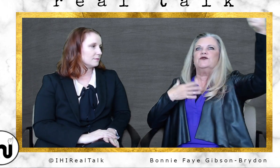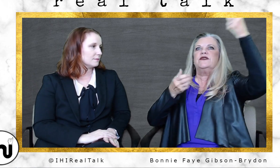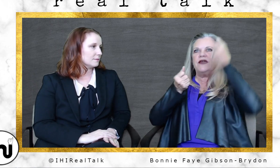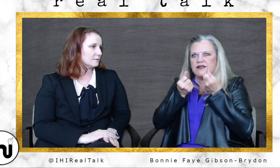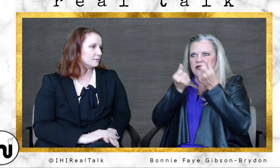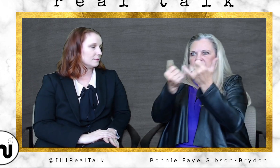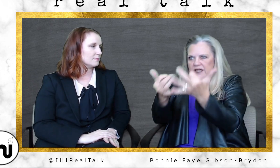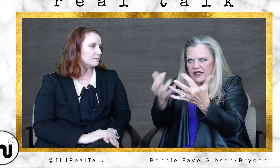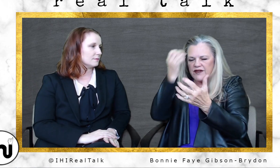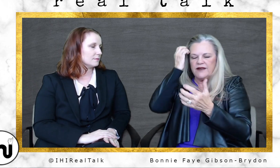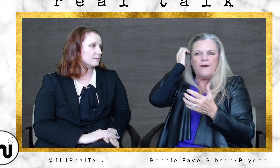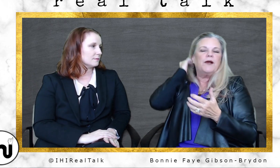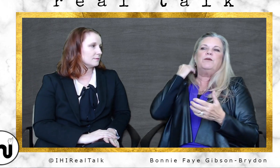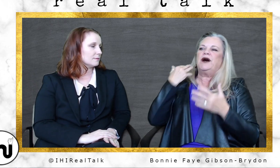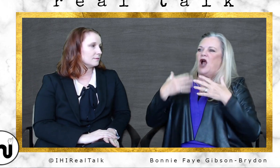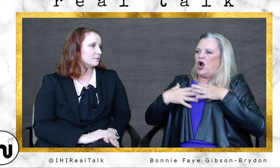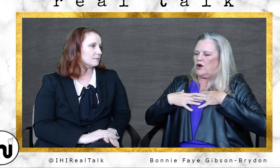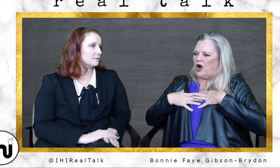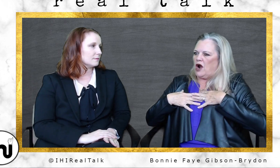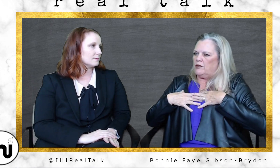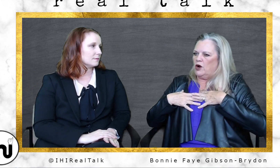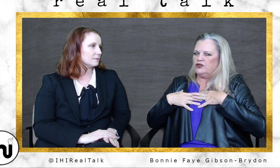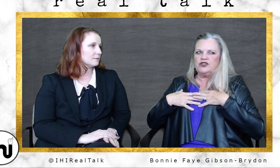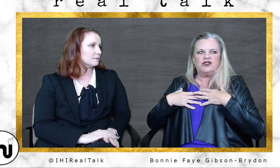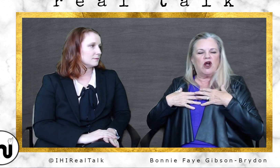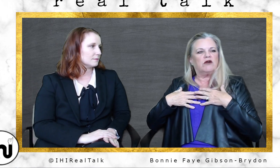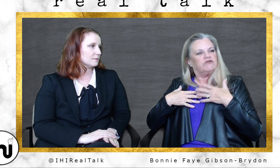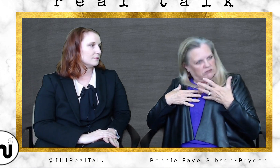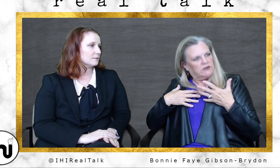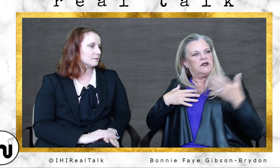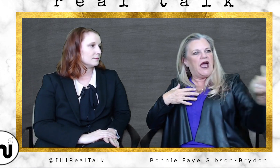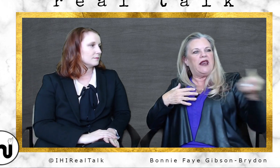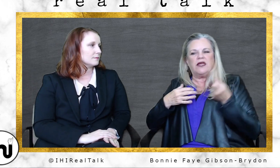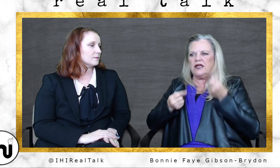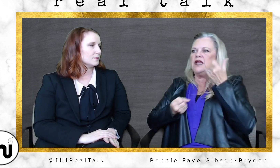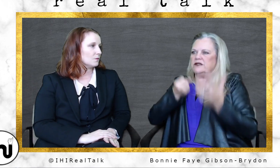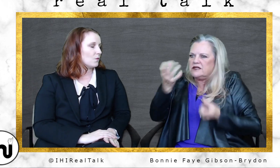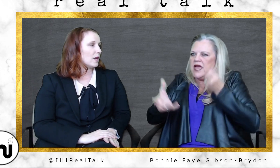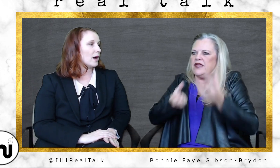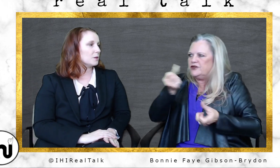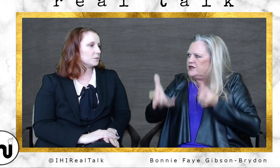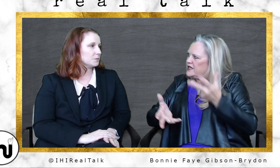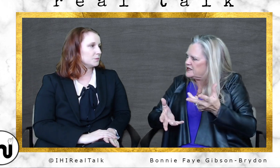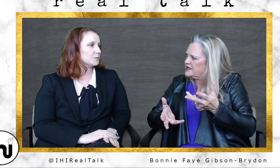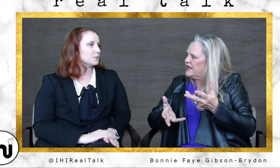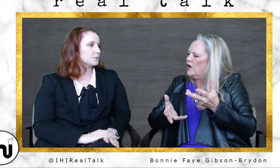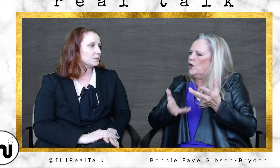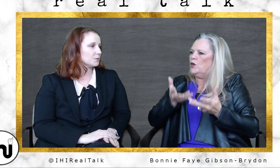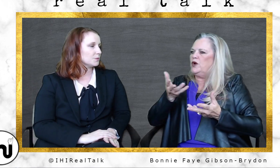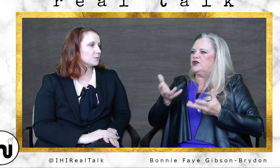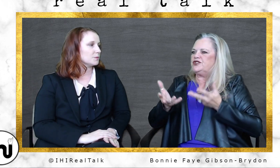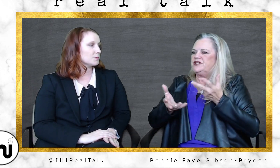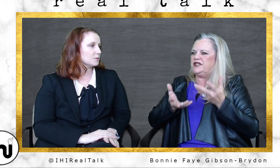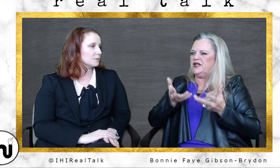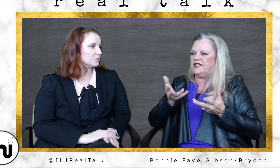this and give it, but our emotions are, "Got it!" And do this. We're still in a